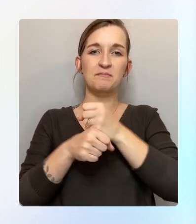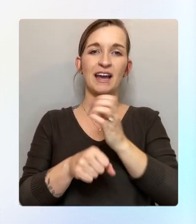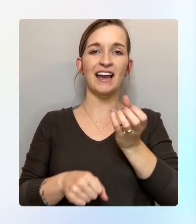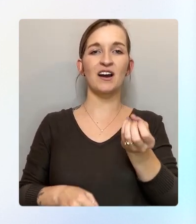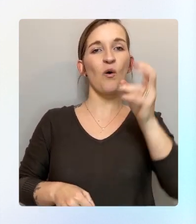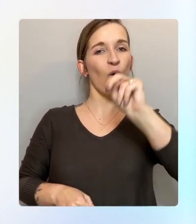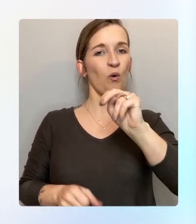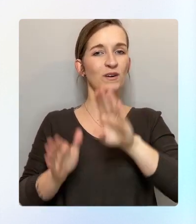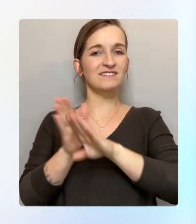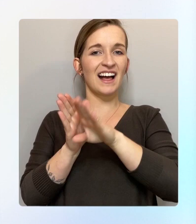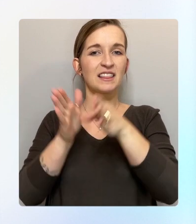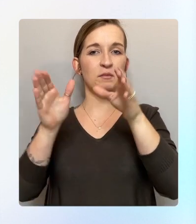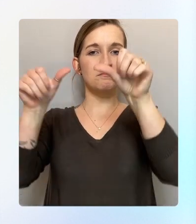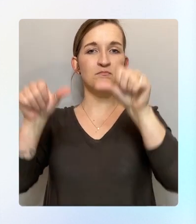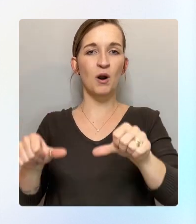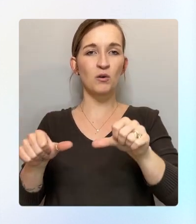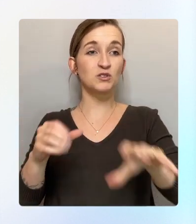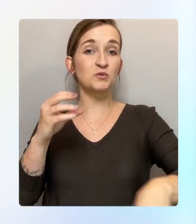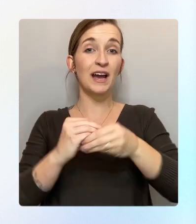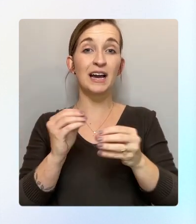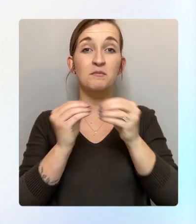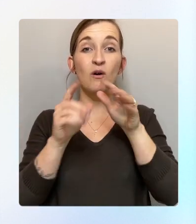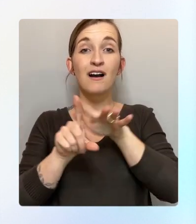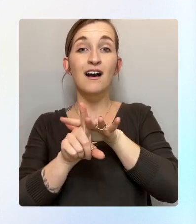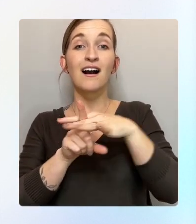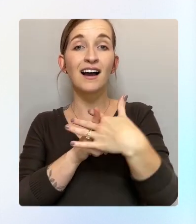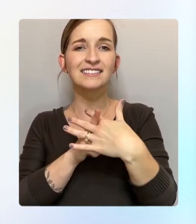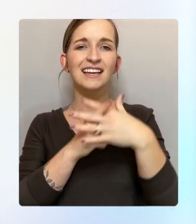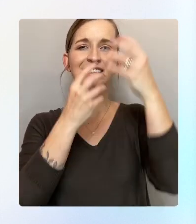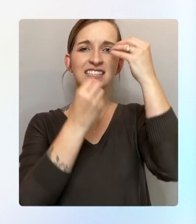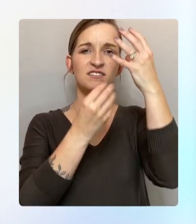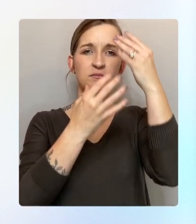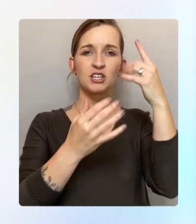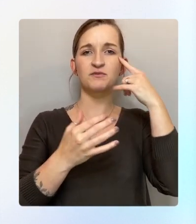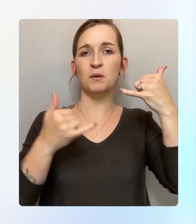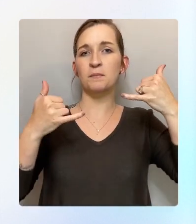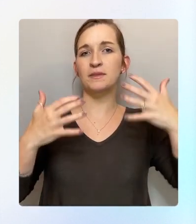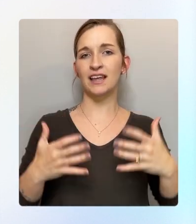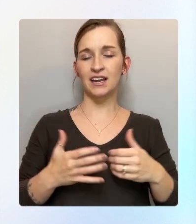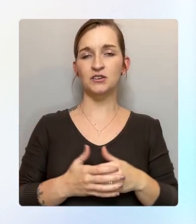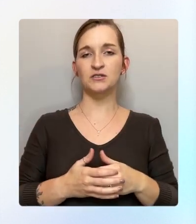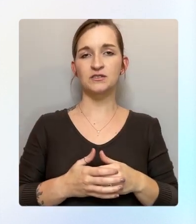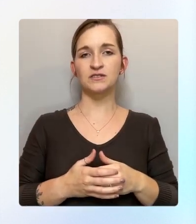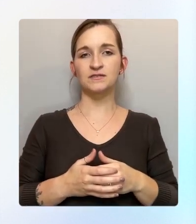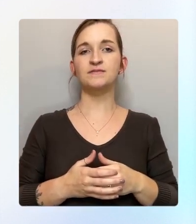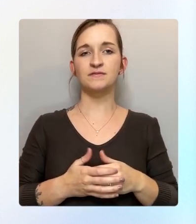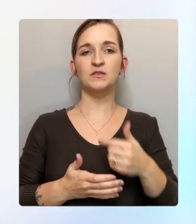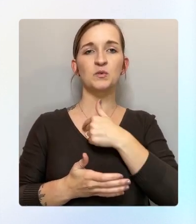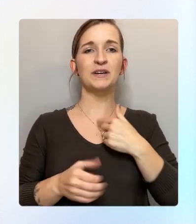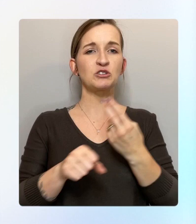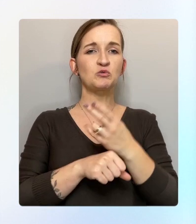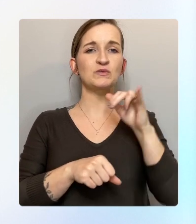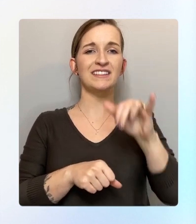and information to players. We've used these developer posts to cross promote new game launches, inform players about updates,